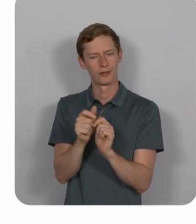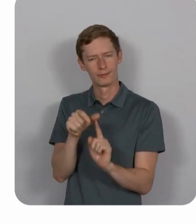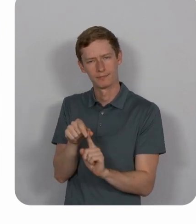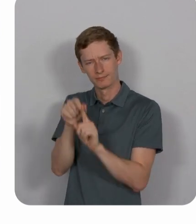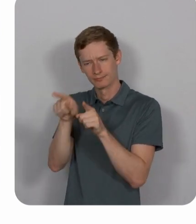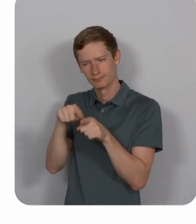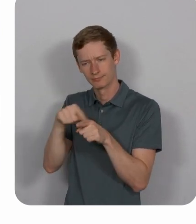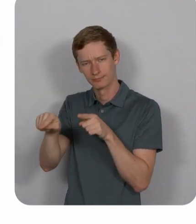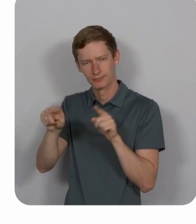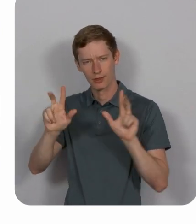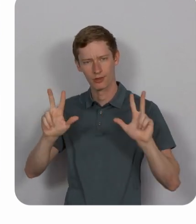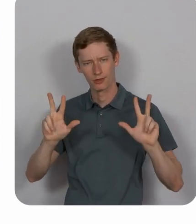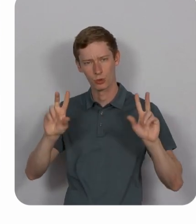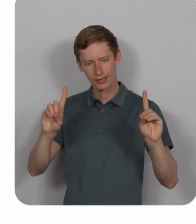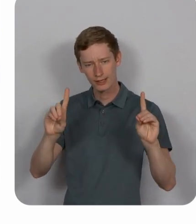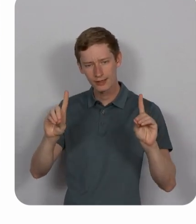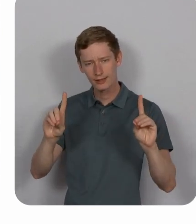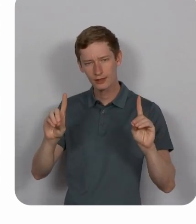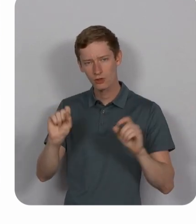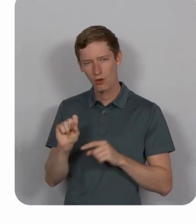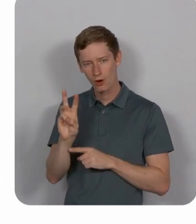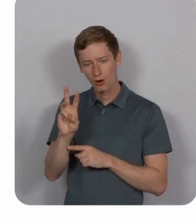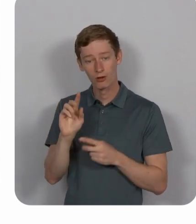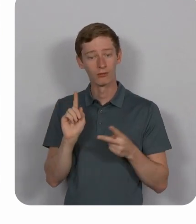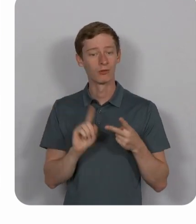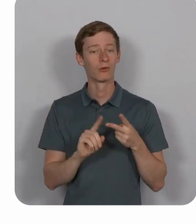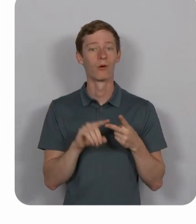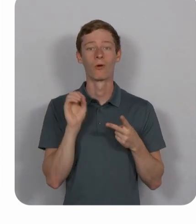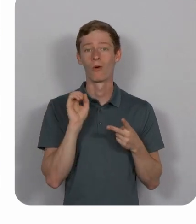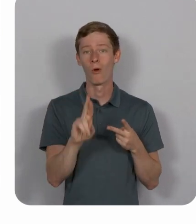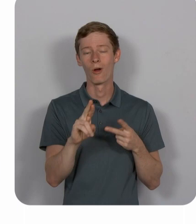or the new Timeline Editor that Rachel just showed us in Spark Studio.